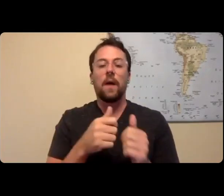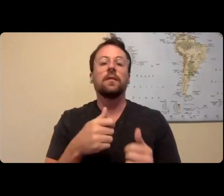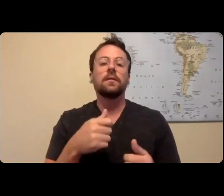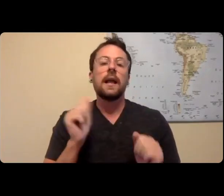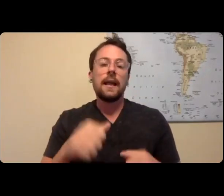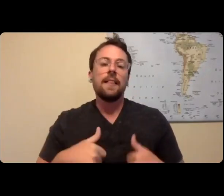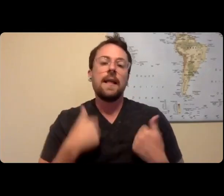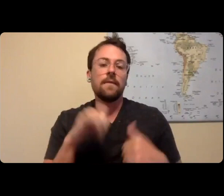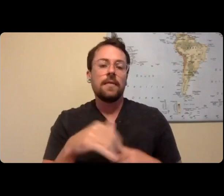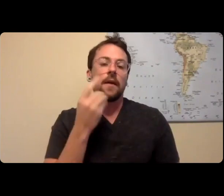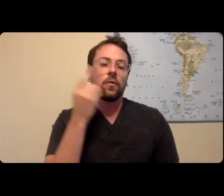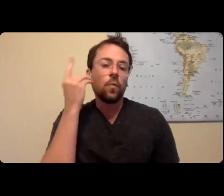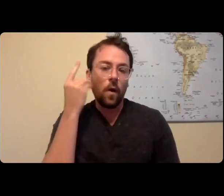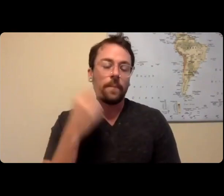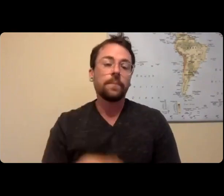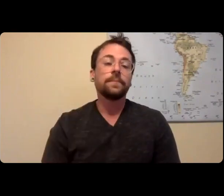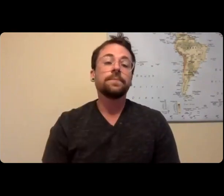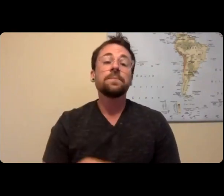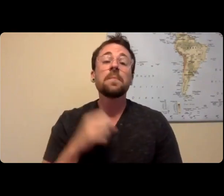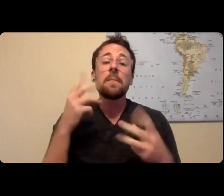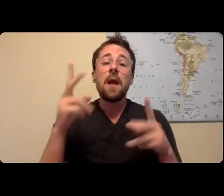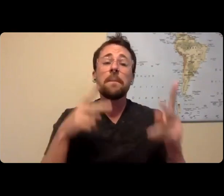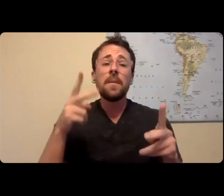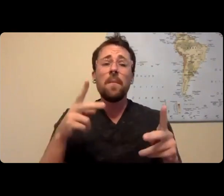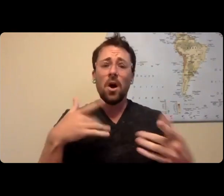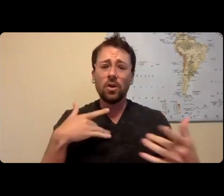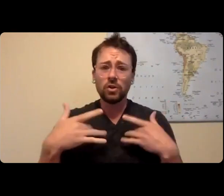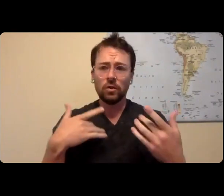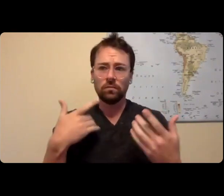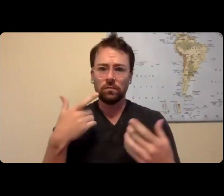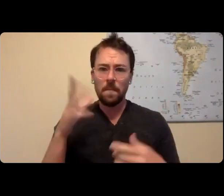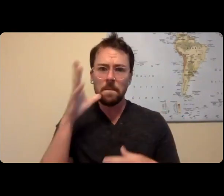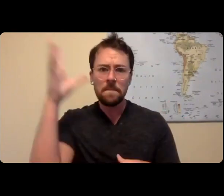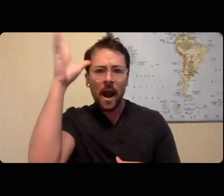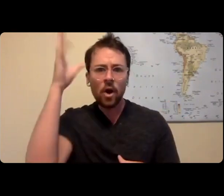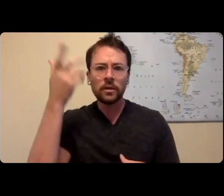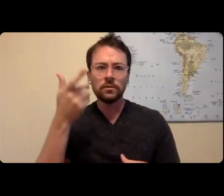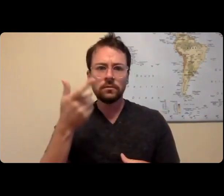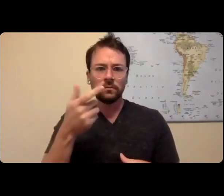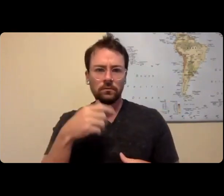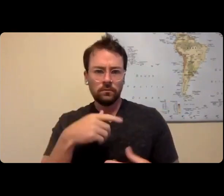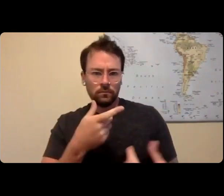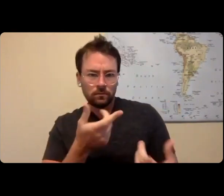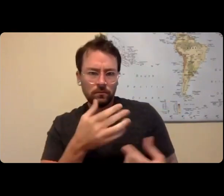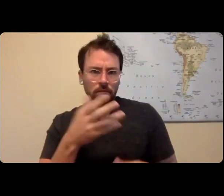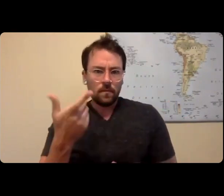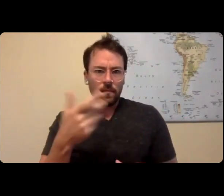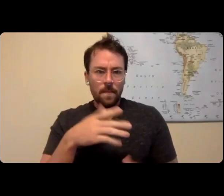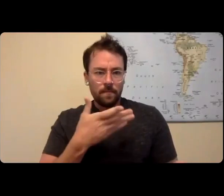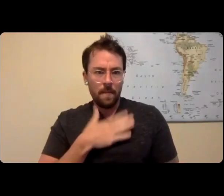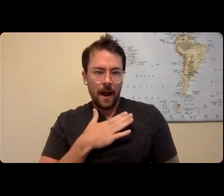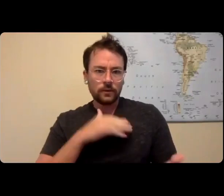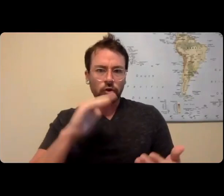The gender that the student identifies with is the placement, determines the placement